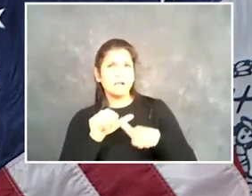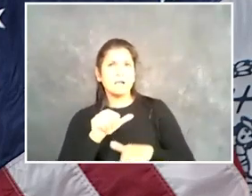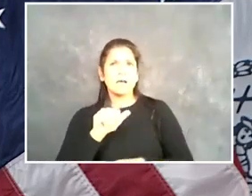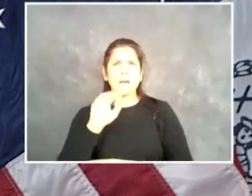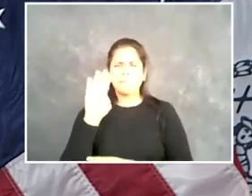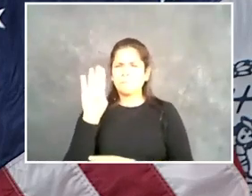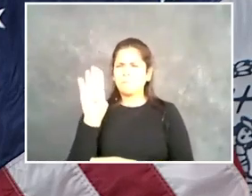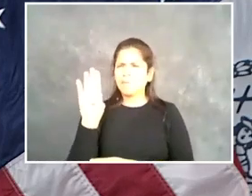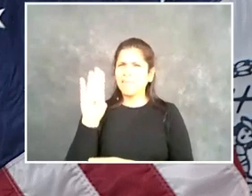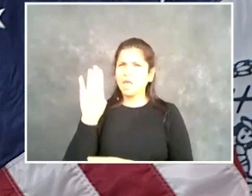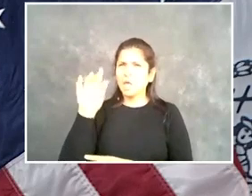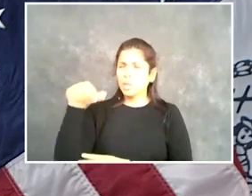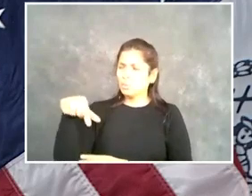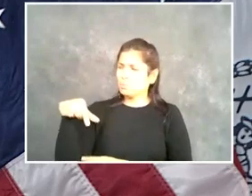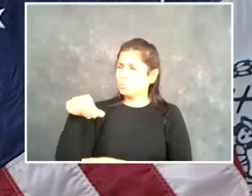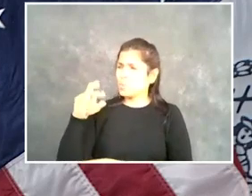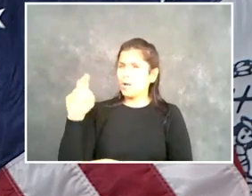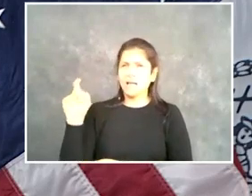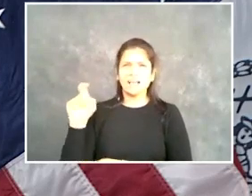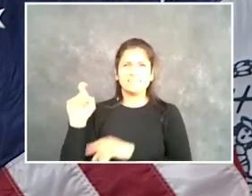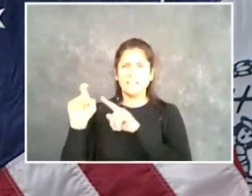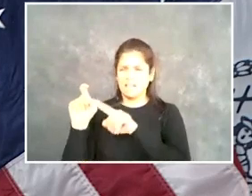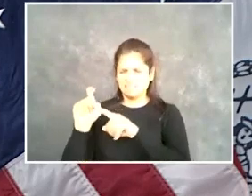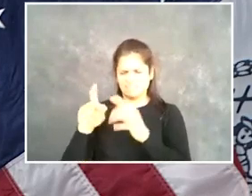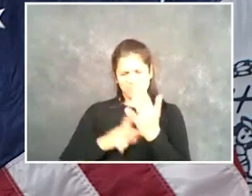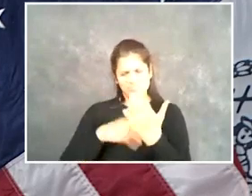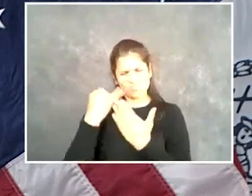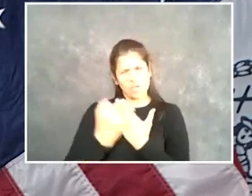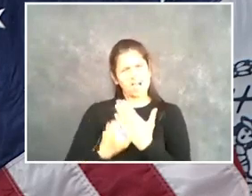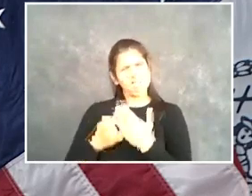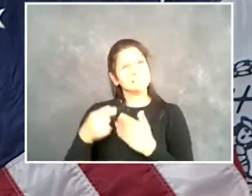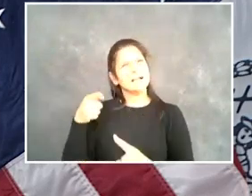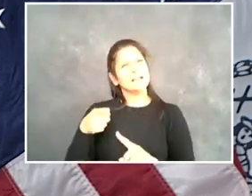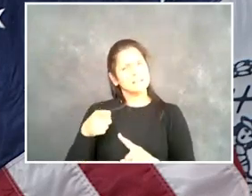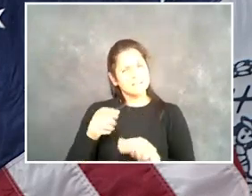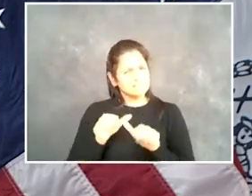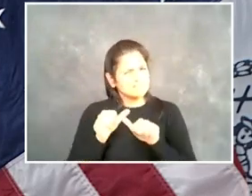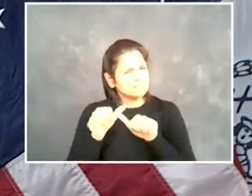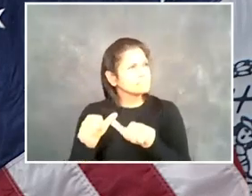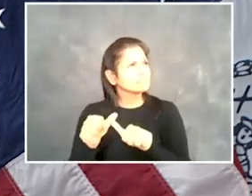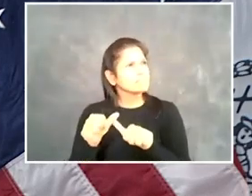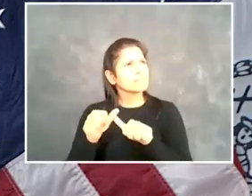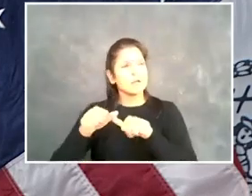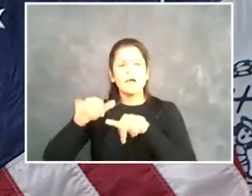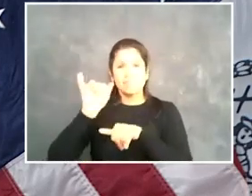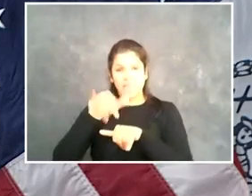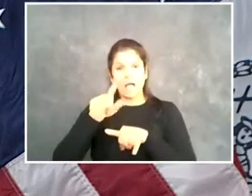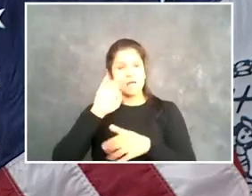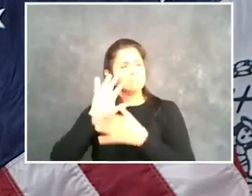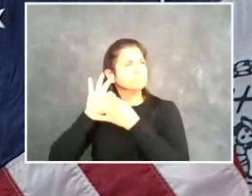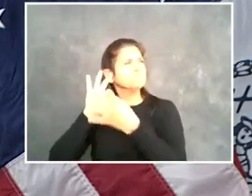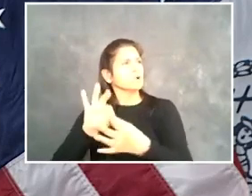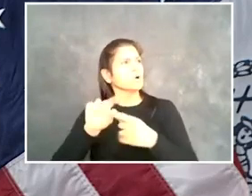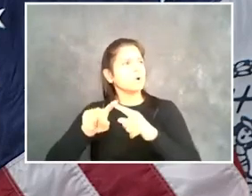IS GOING TO HAVE TO GIVE YOU A HAIRCUT AT SOME POINT?